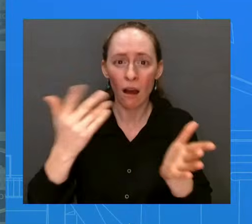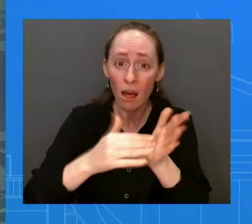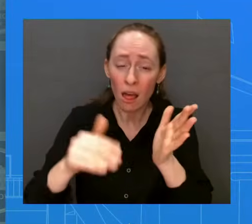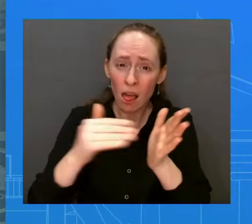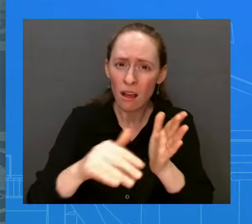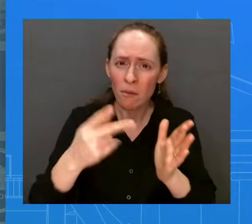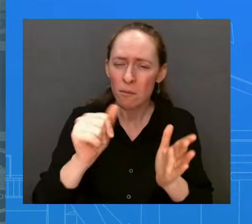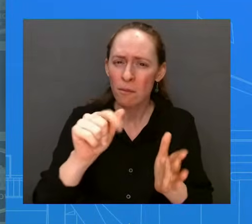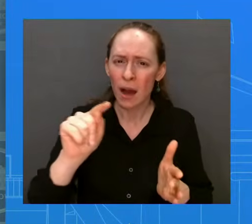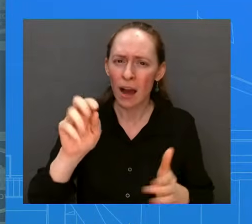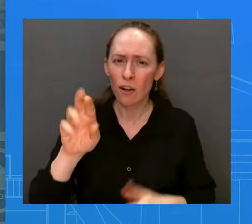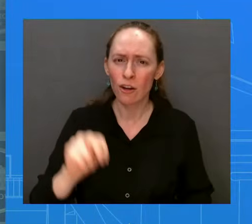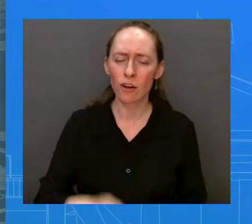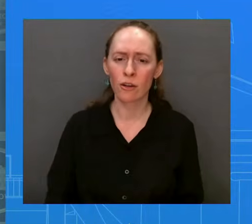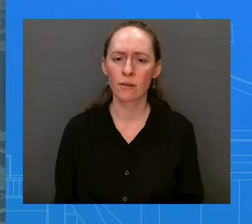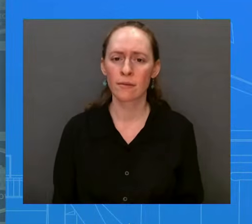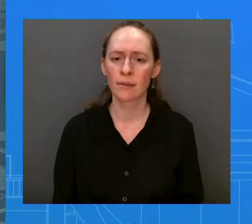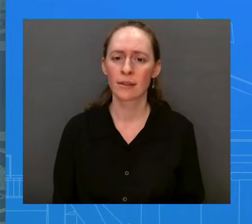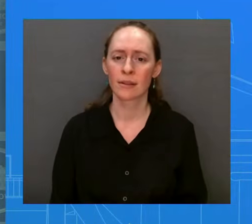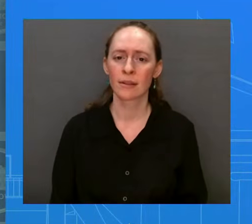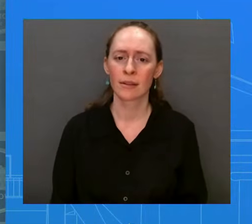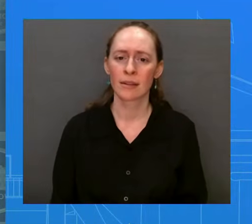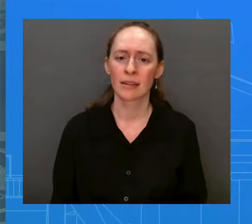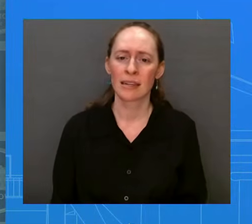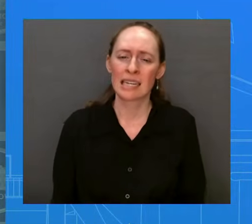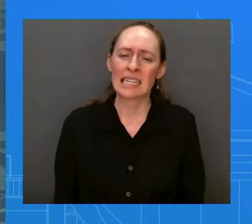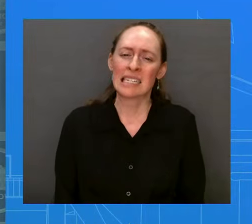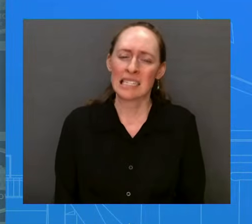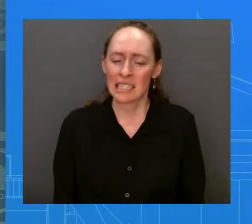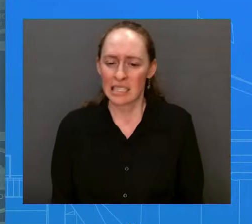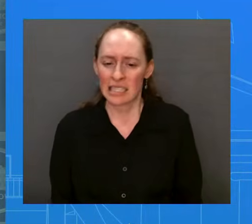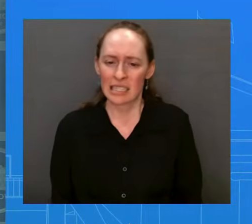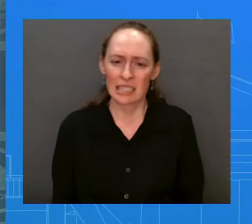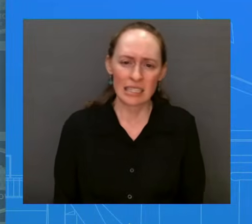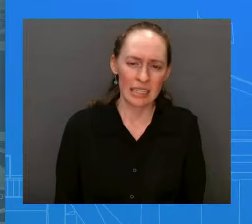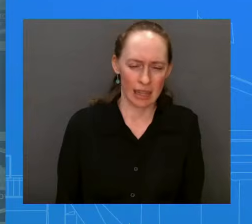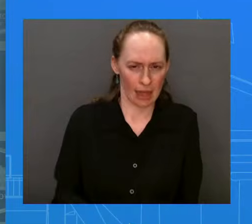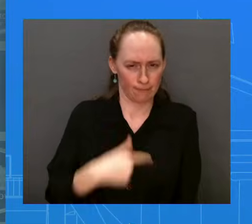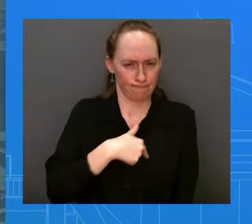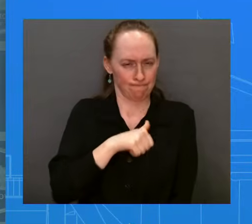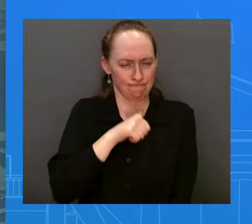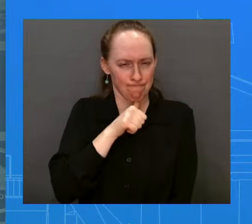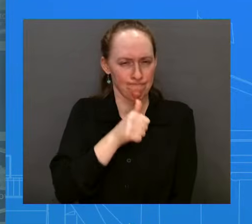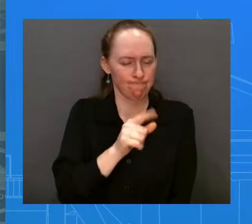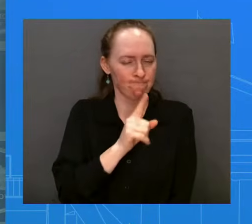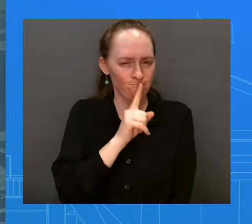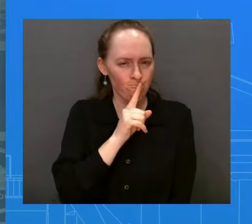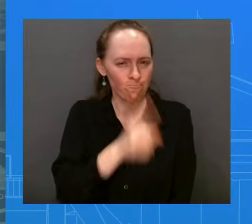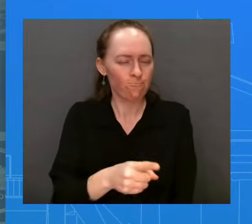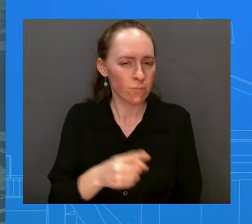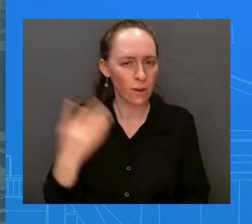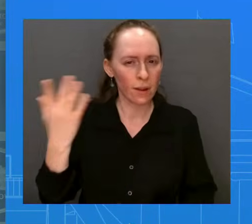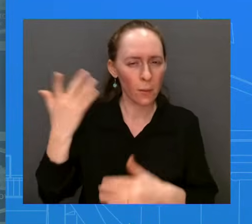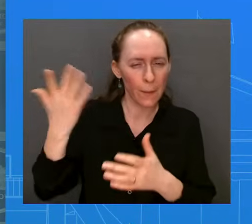I would just tell you that, going back to what I said before, these objects were not being maneuvered.